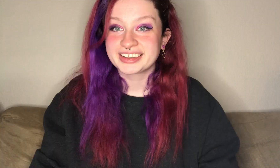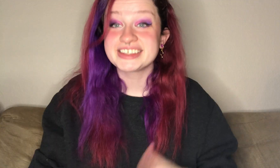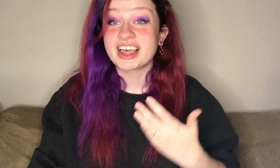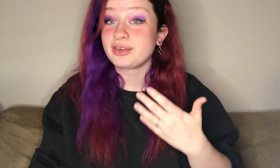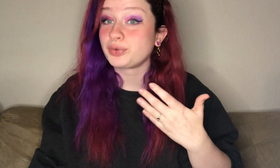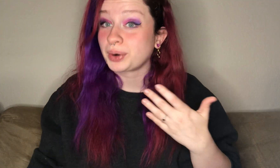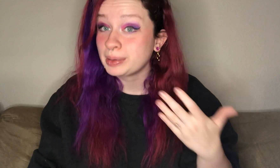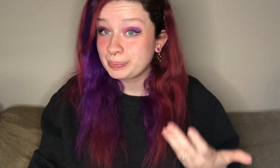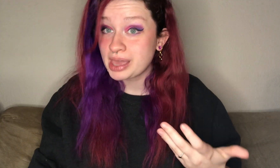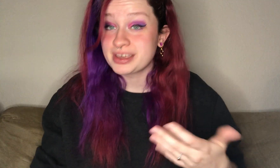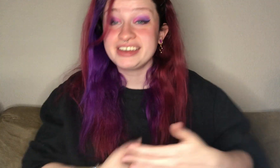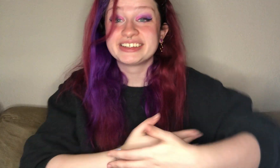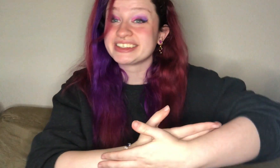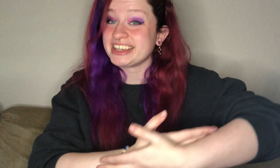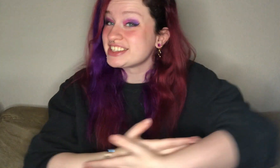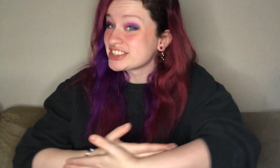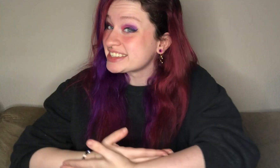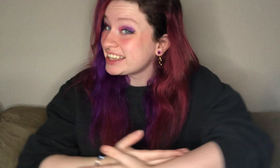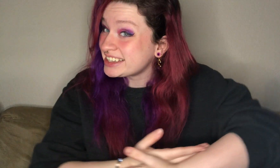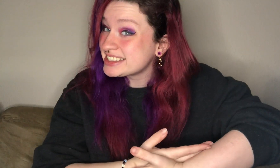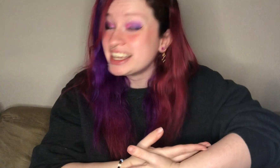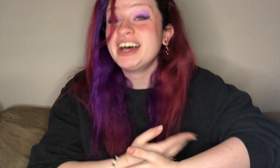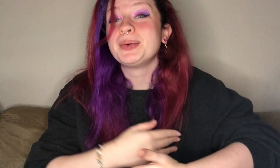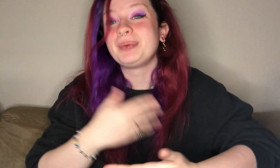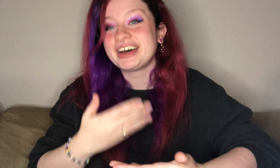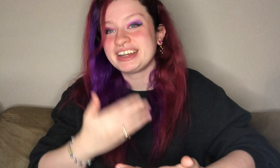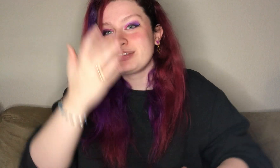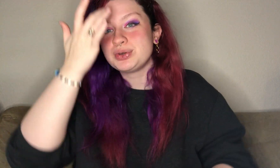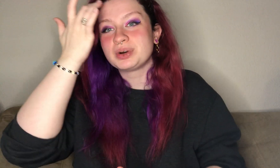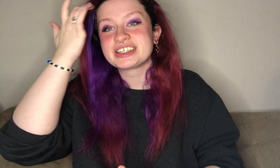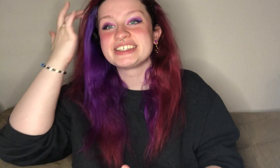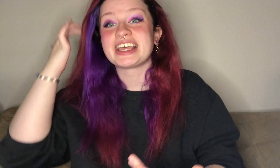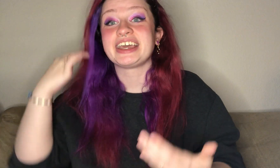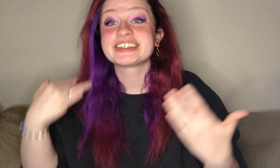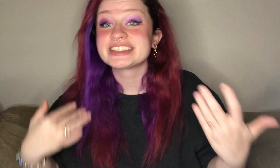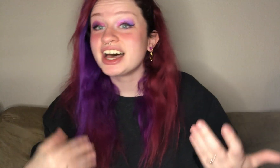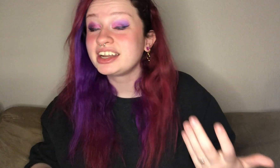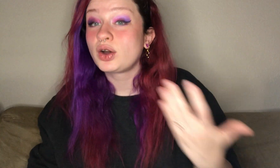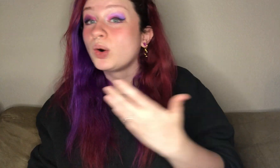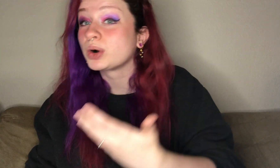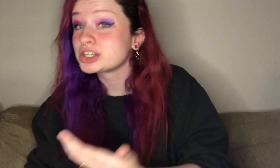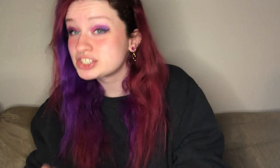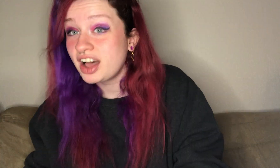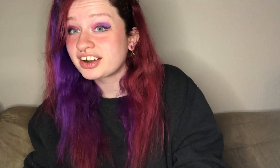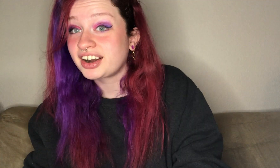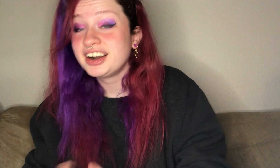the sign for baby is just this but if you want to say son or daughter